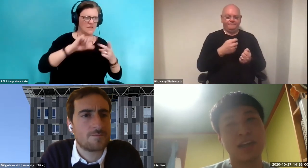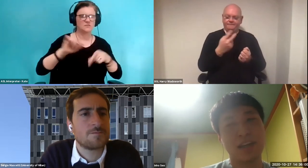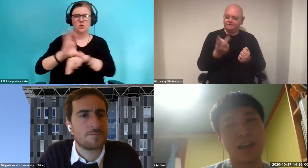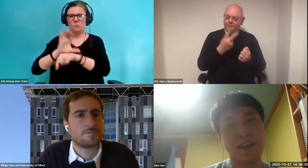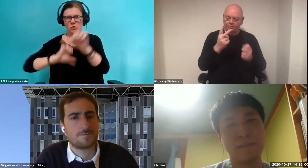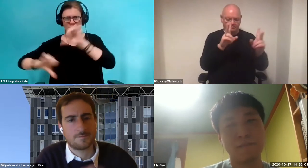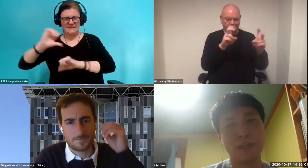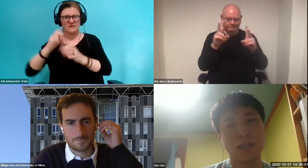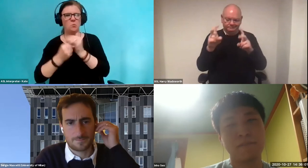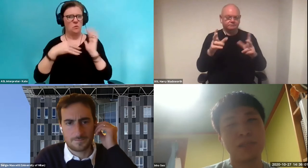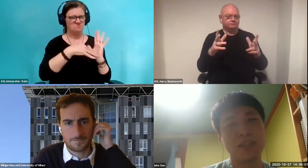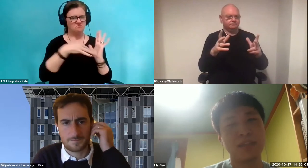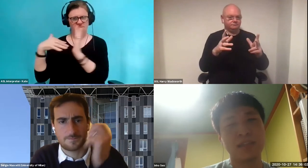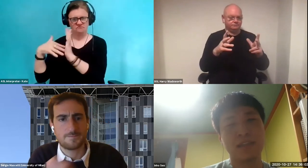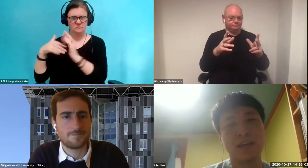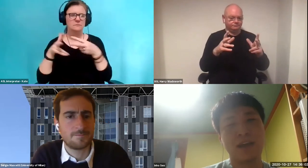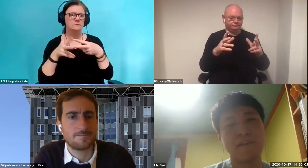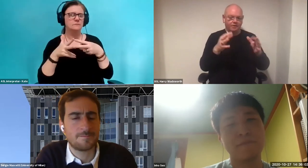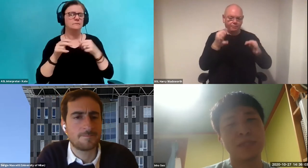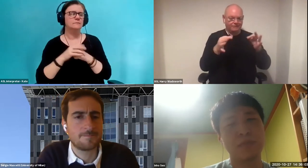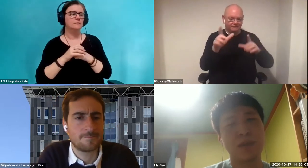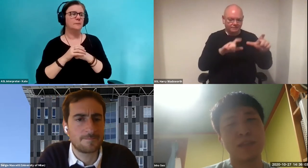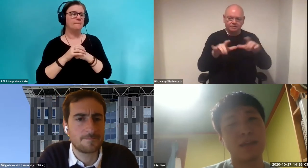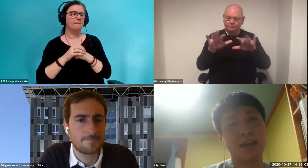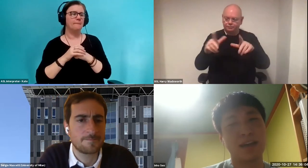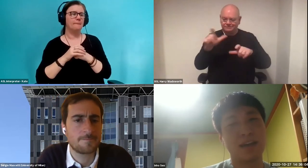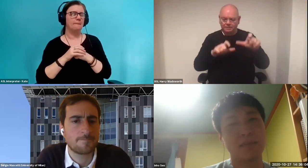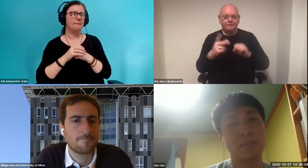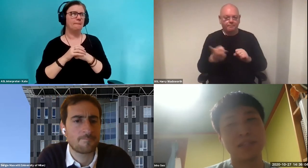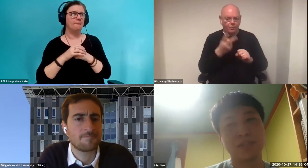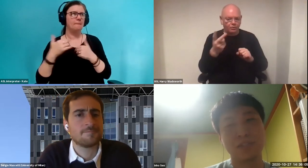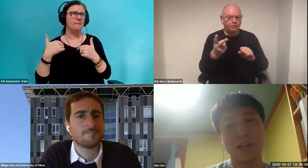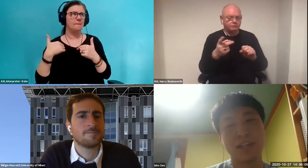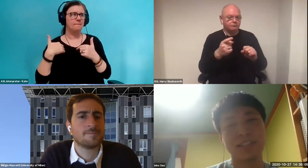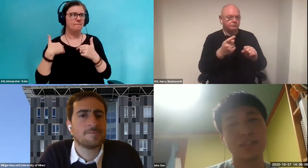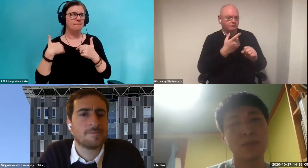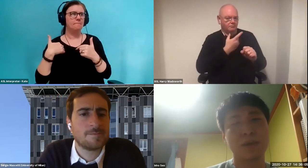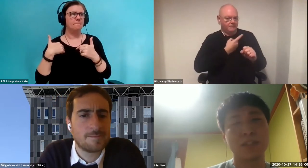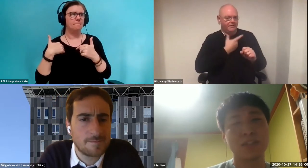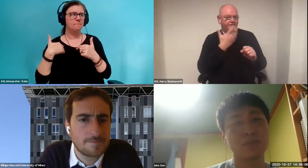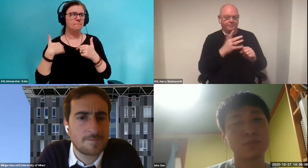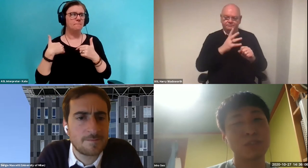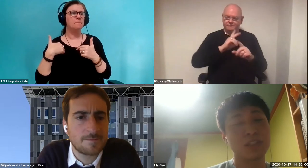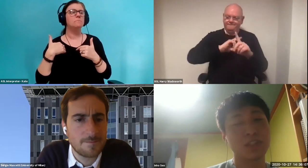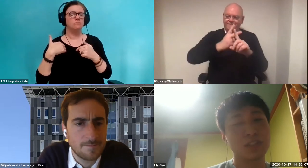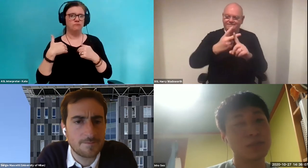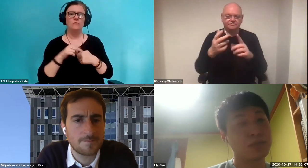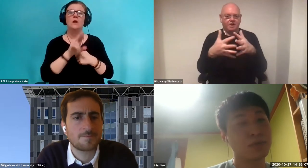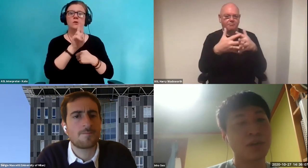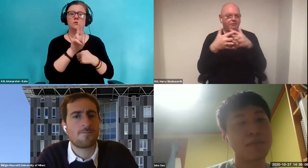and I've I've been I've been with uh been to the United States with my exchange exchange program